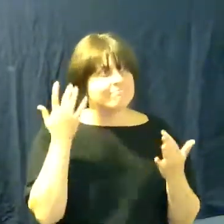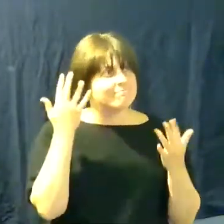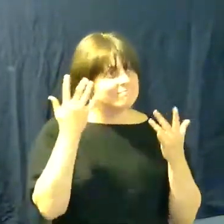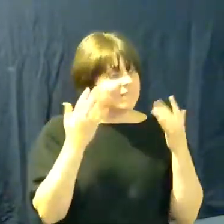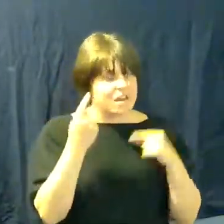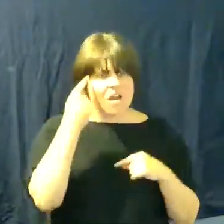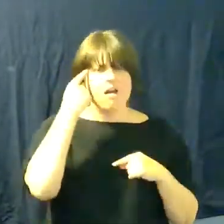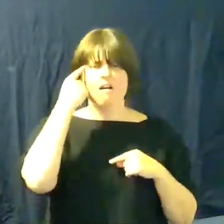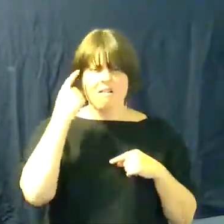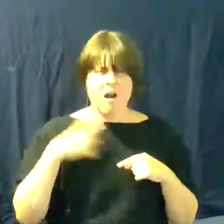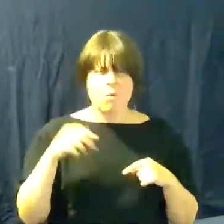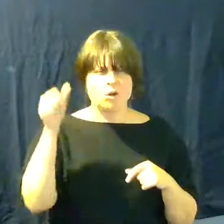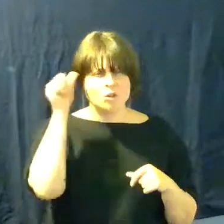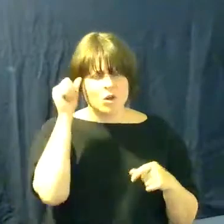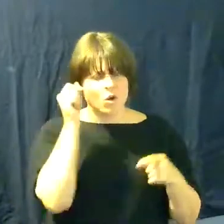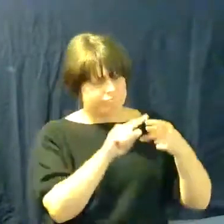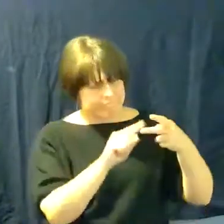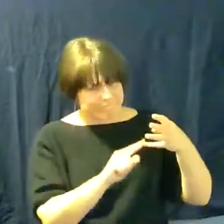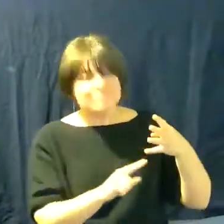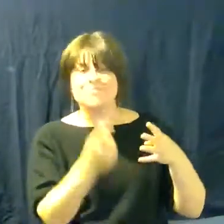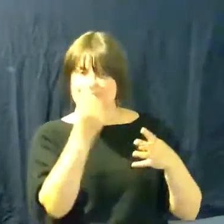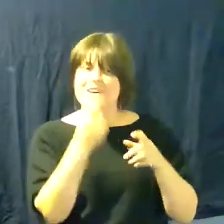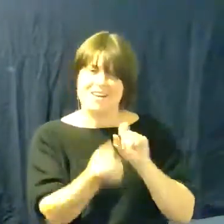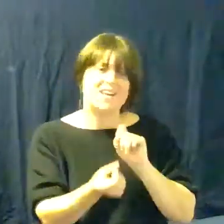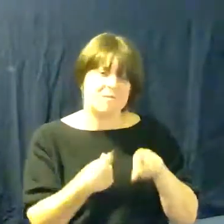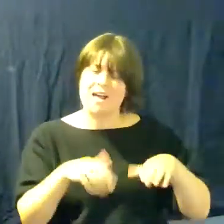question later that you forgot to ask or something we said